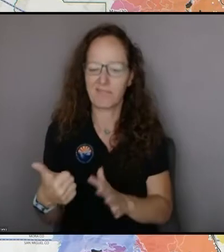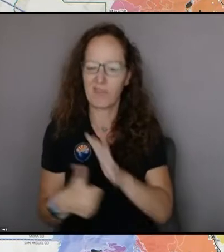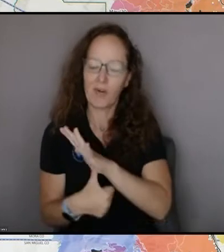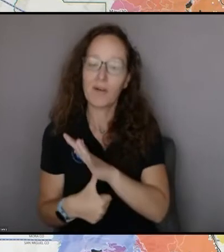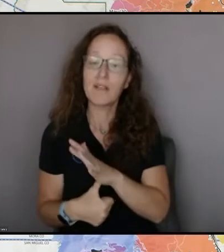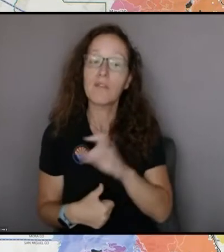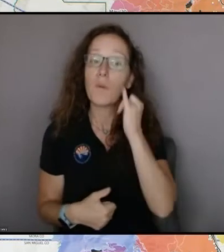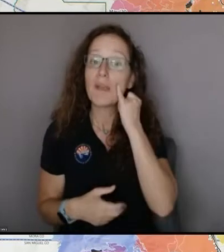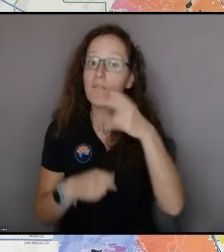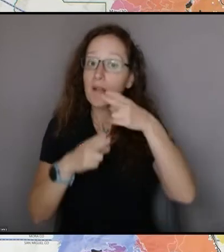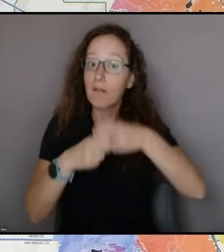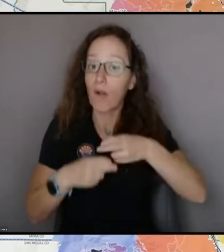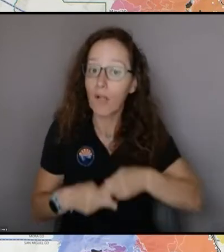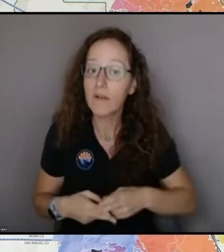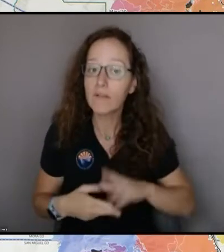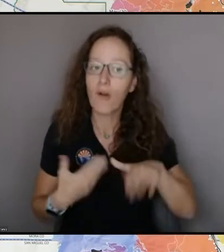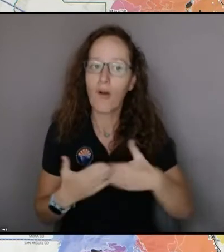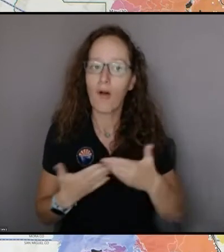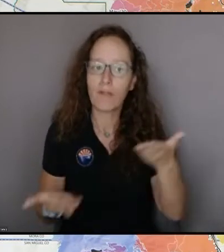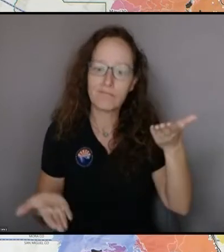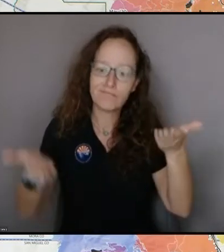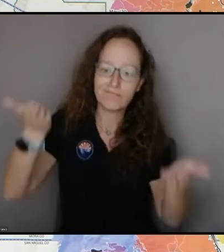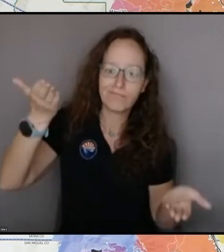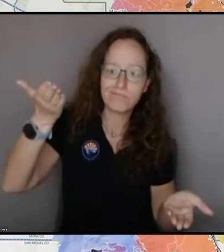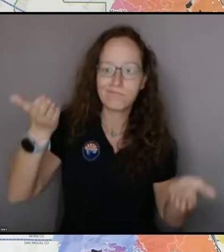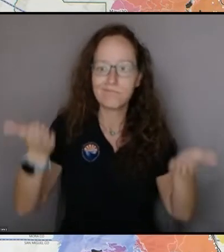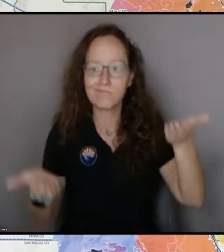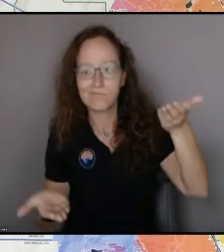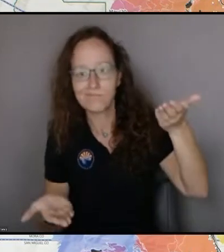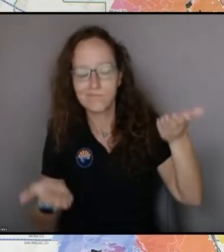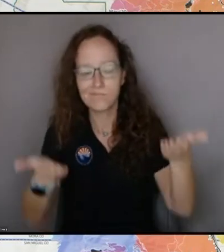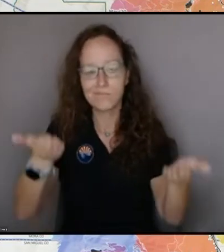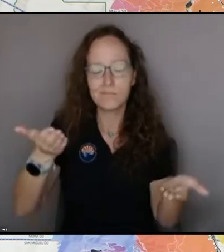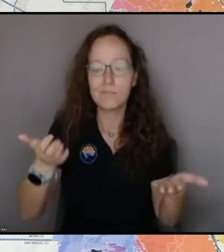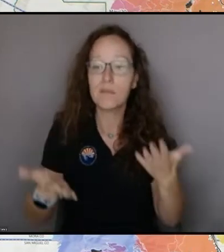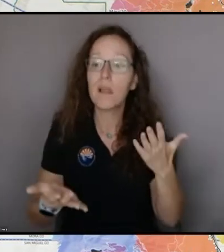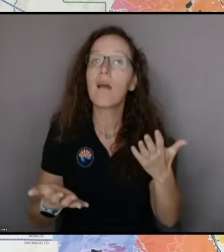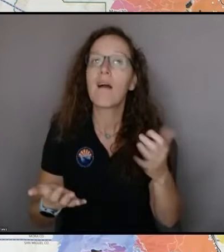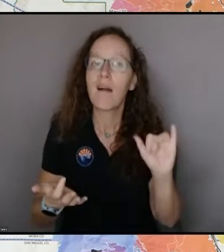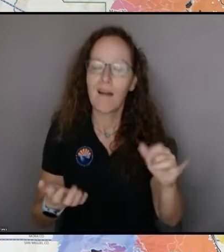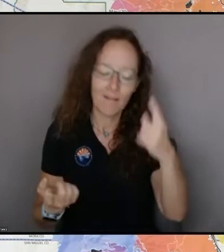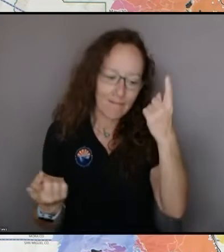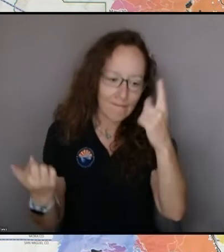on a problem, there may be trade offs that you hadn't considered that you're like, 'I want to think about that maybe